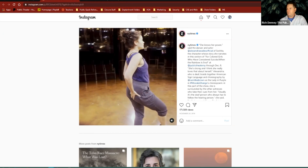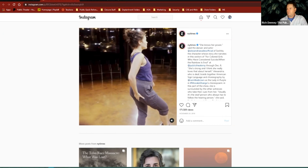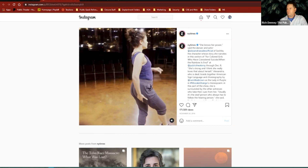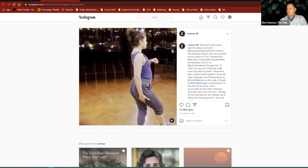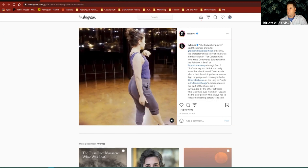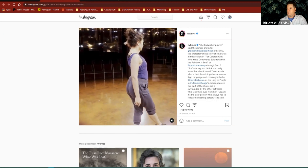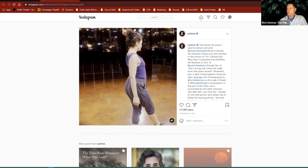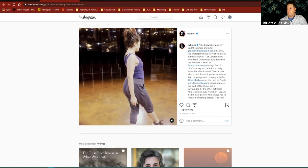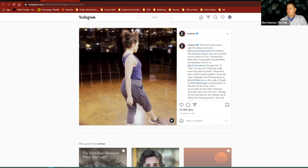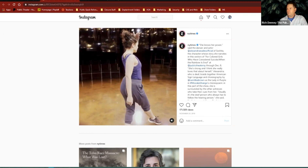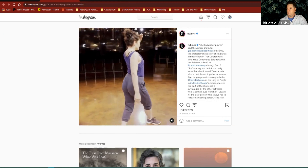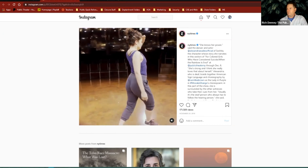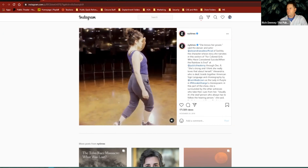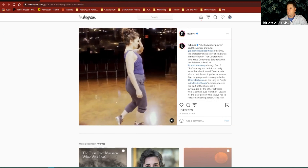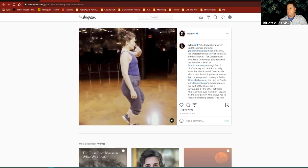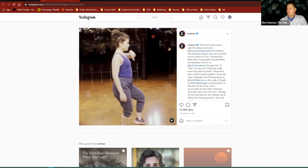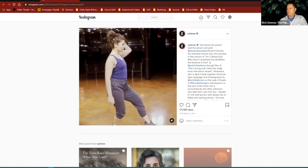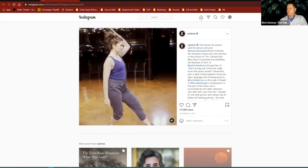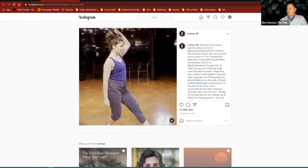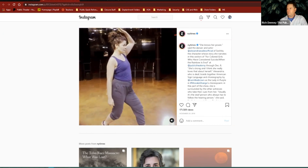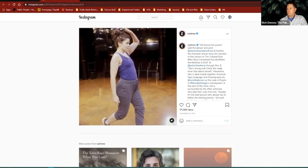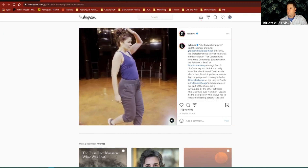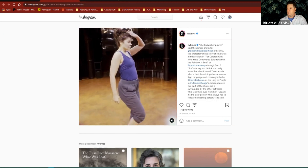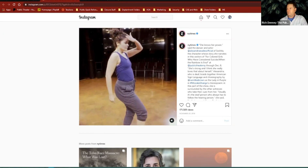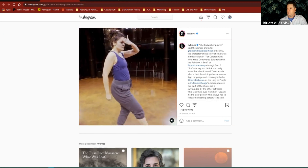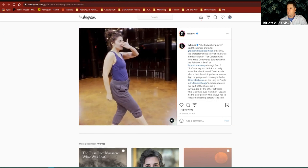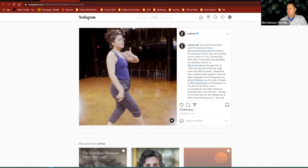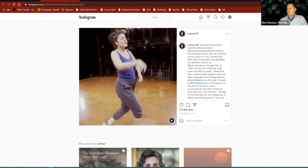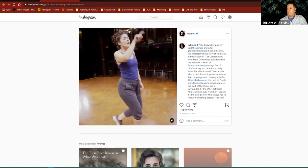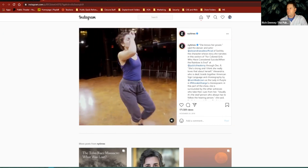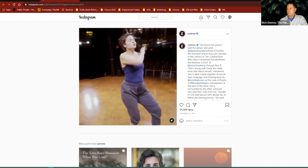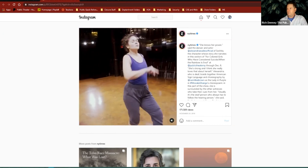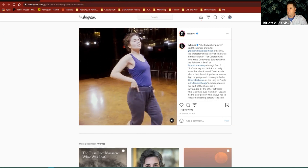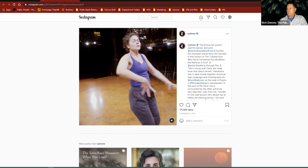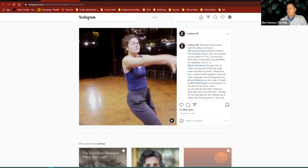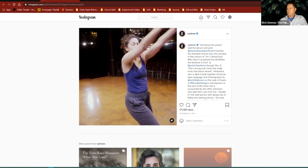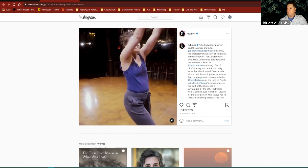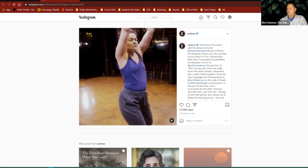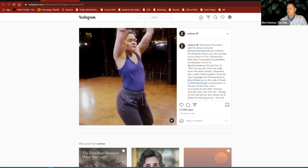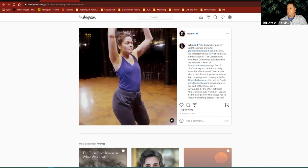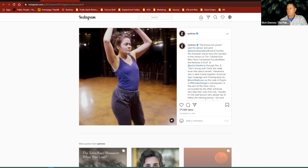her graying slips and made her face immobile. She made her face